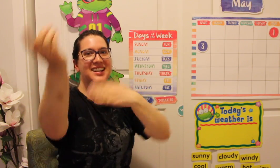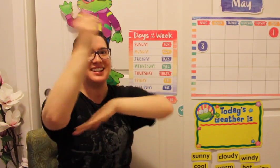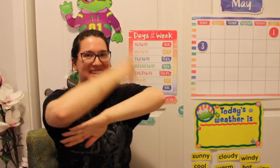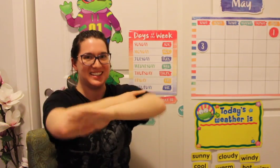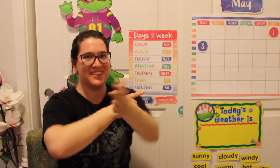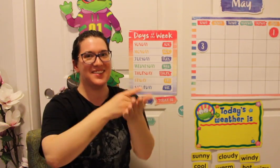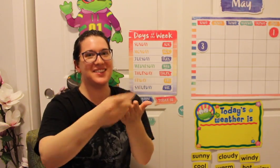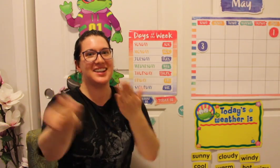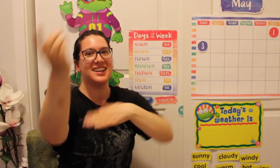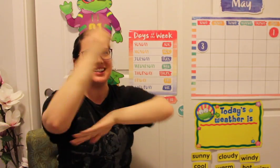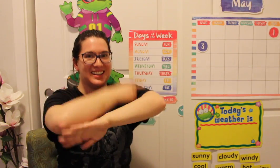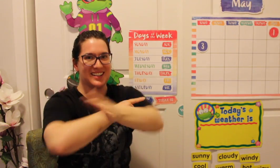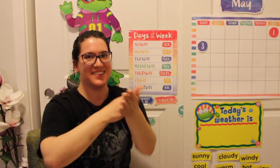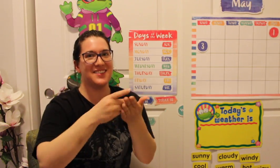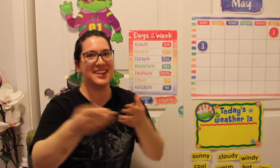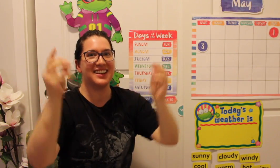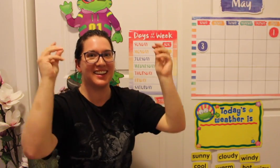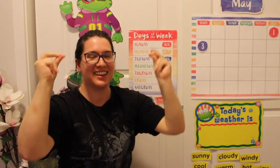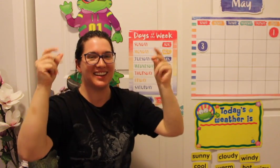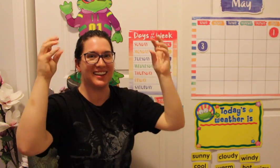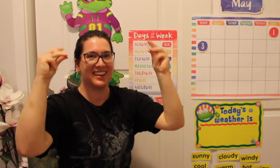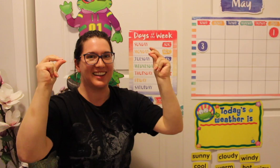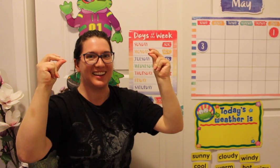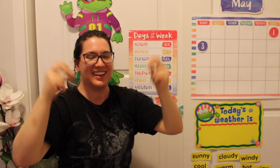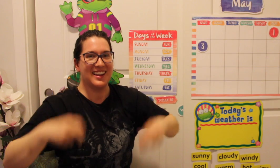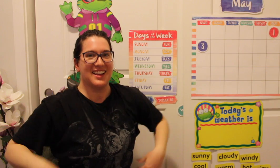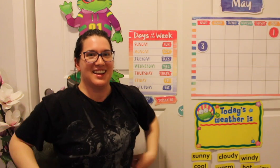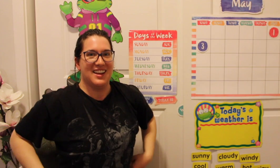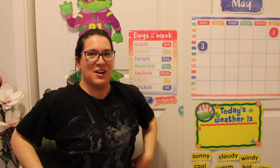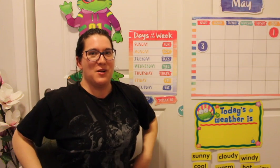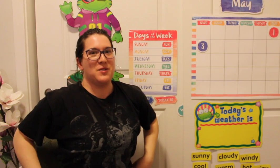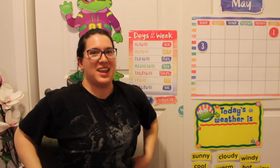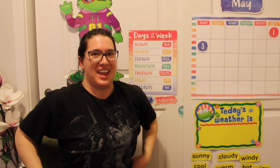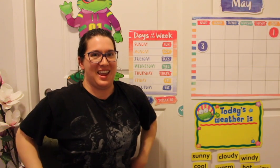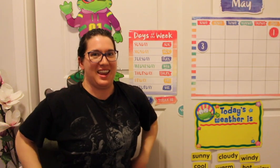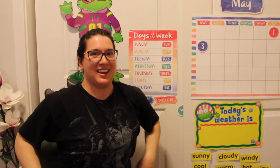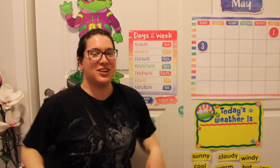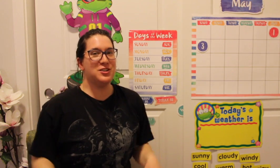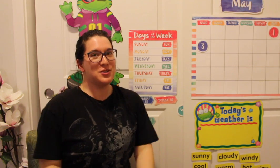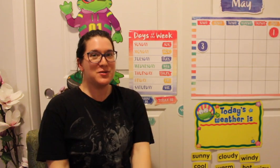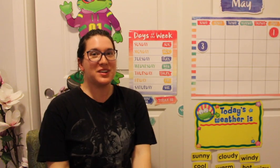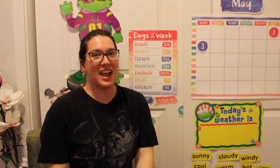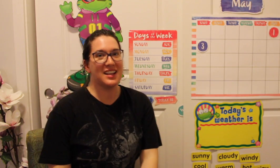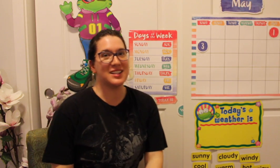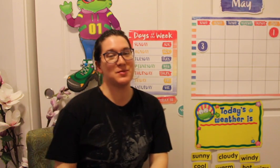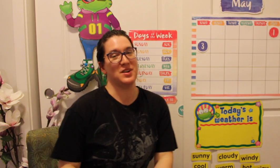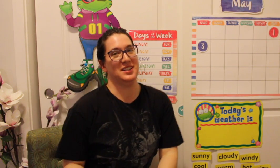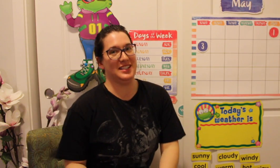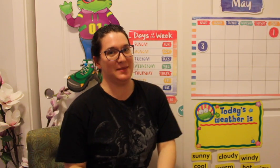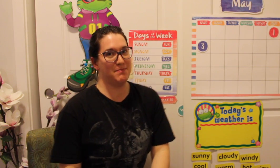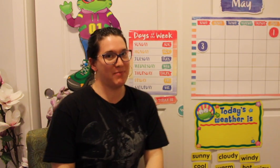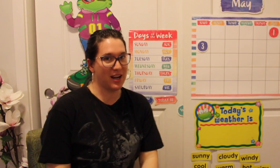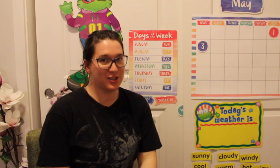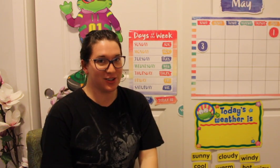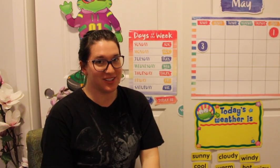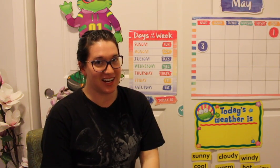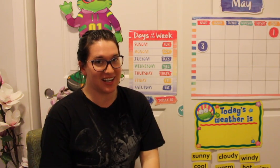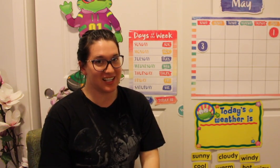days of the week, days of the week ok could you guess what special date is